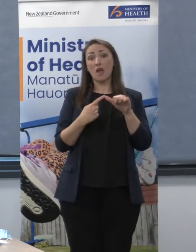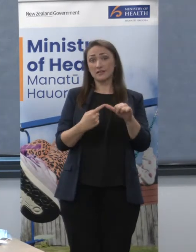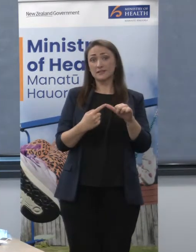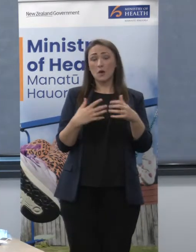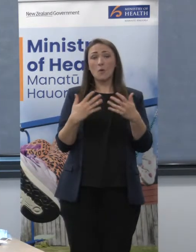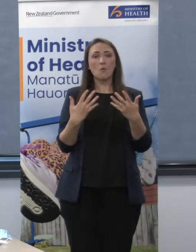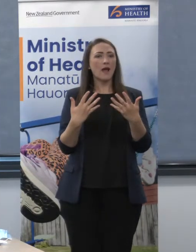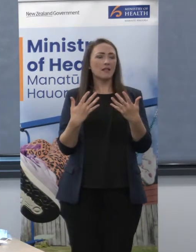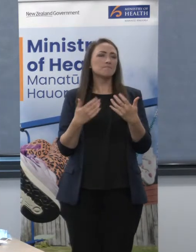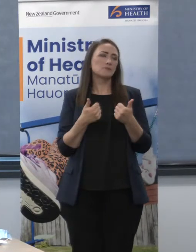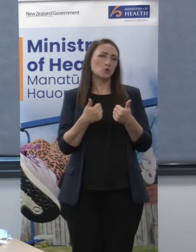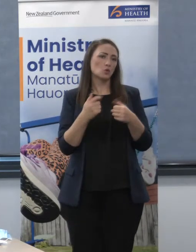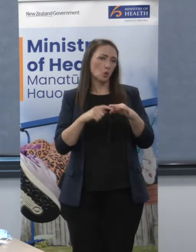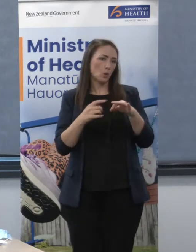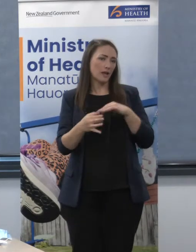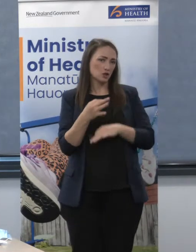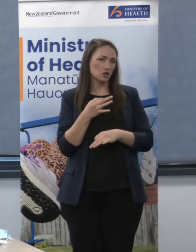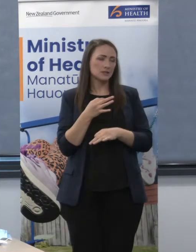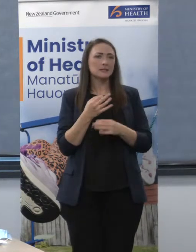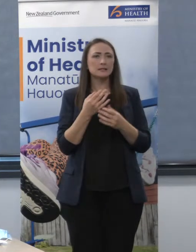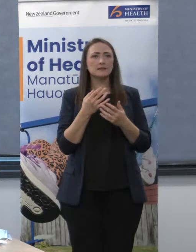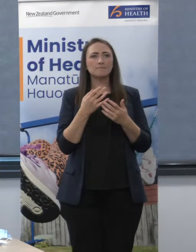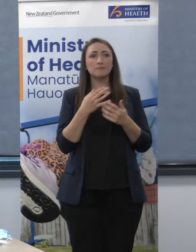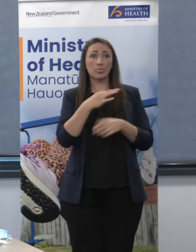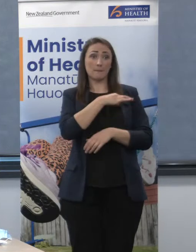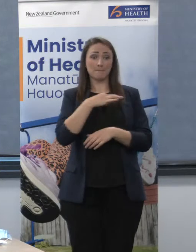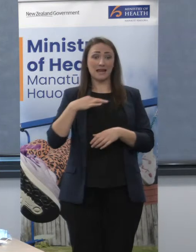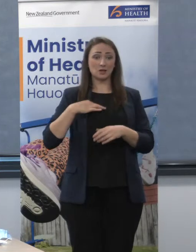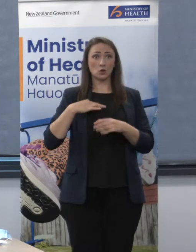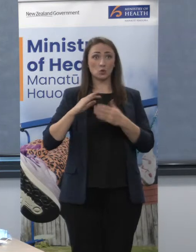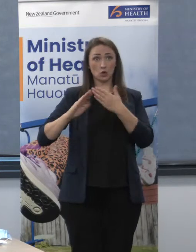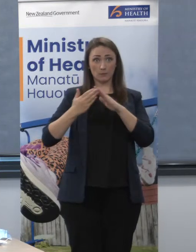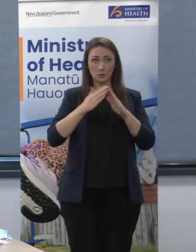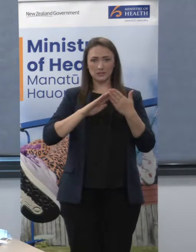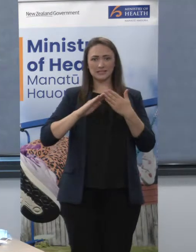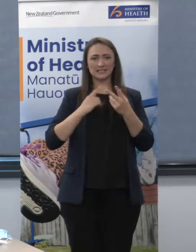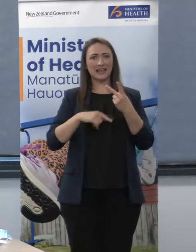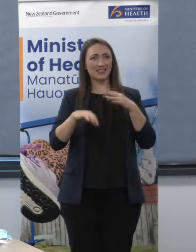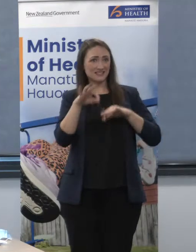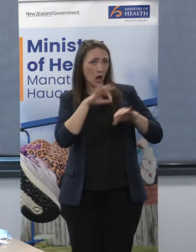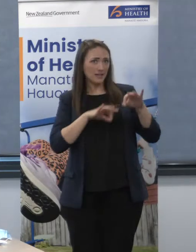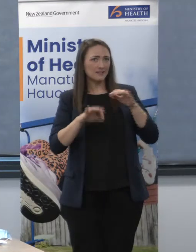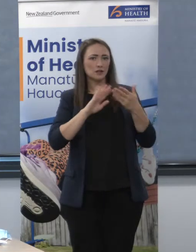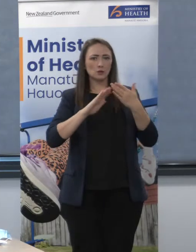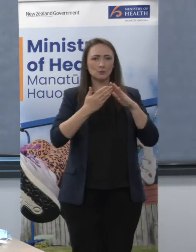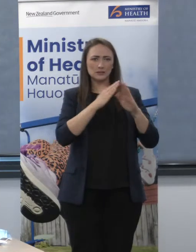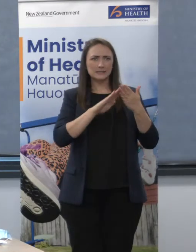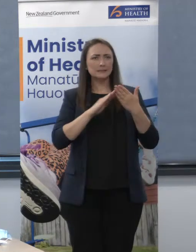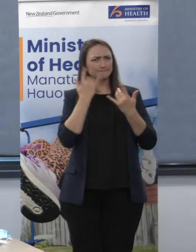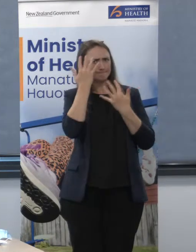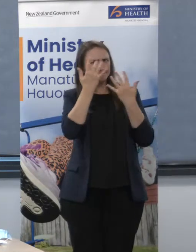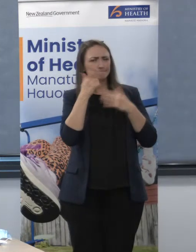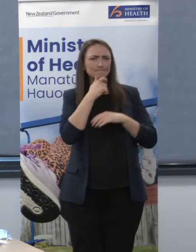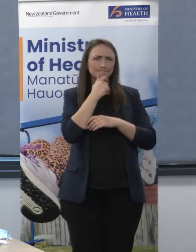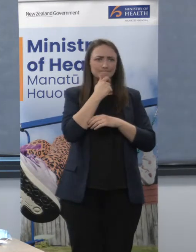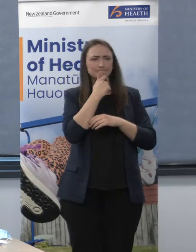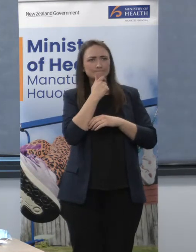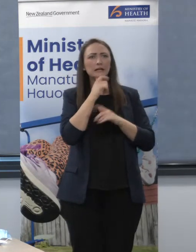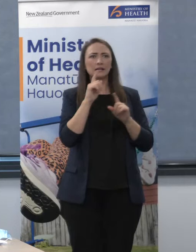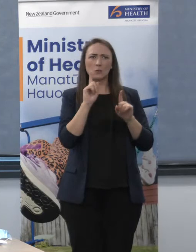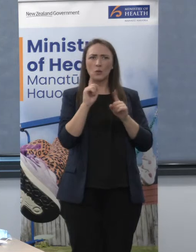sickness?